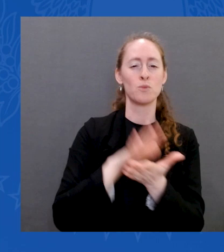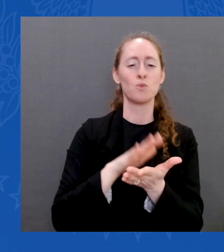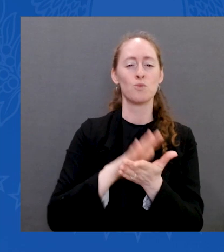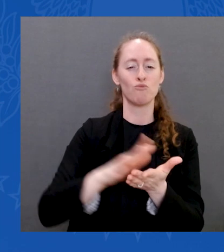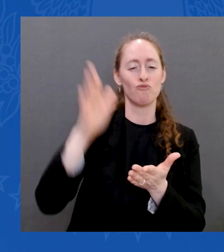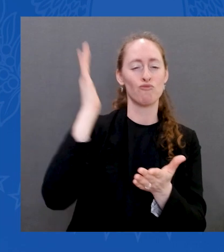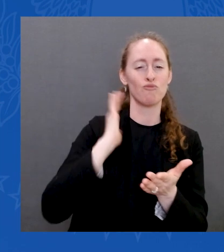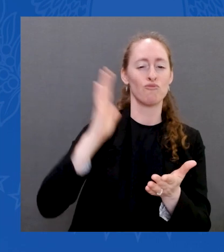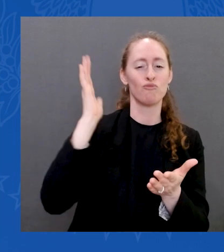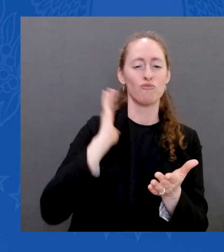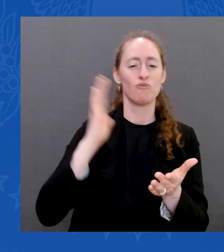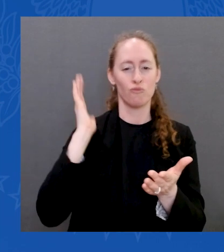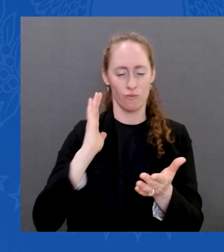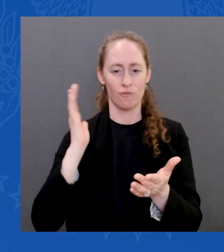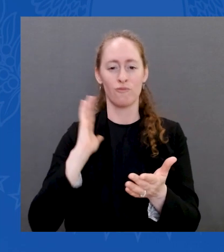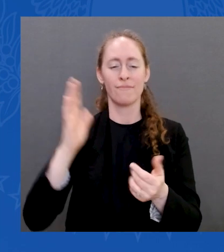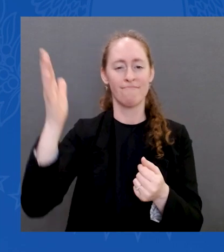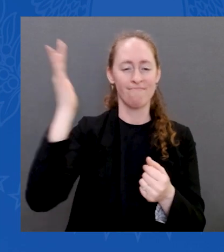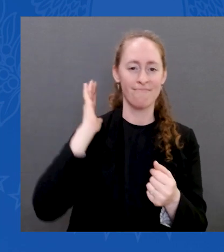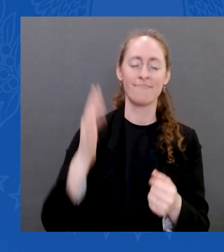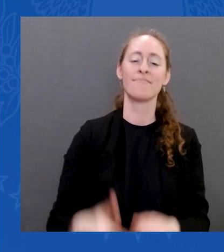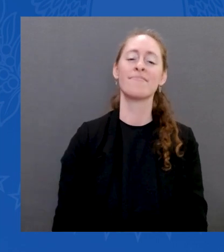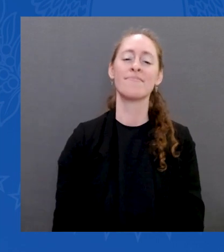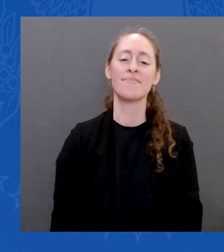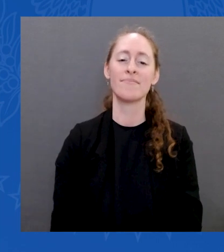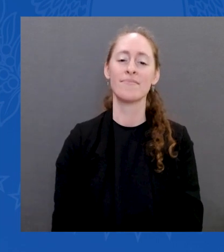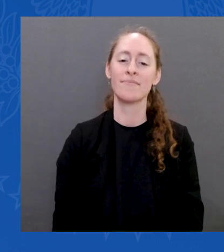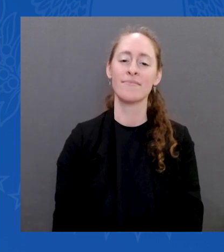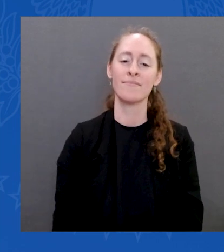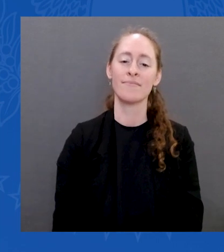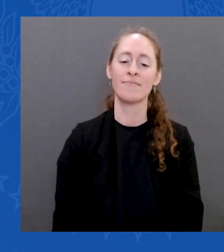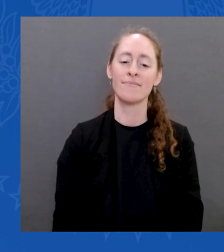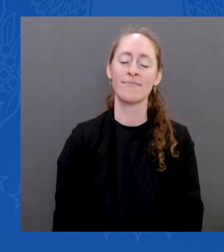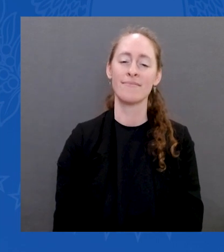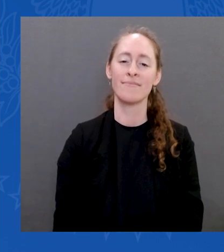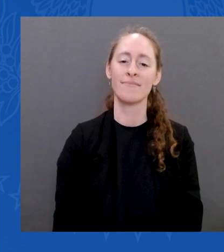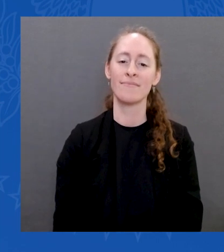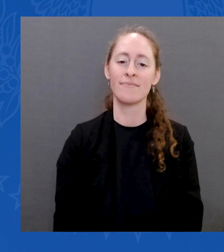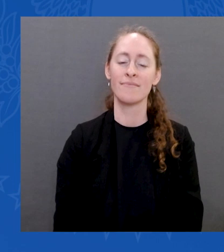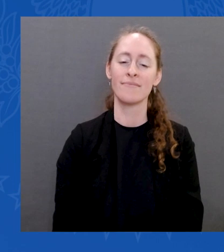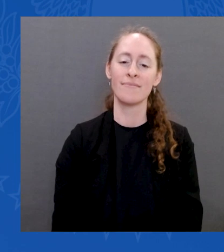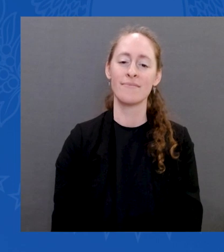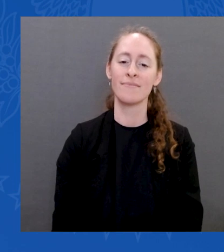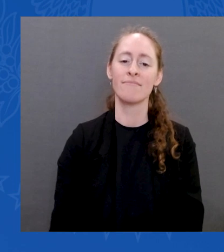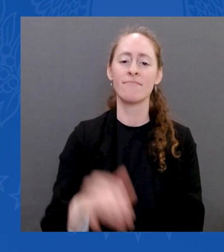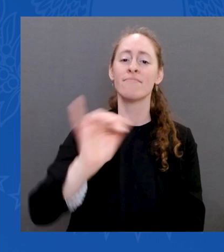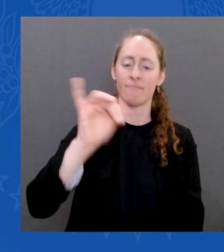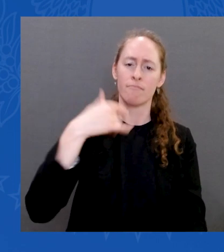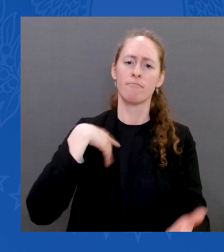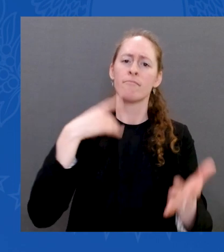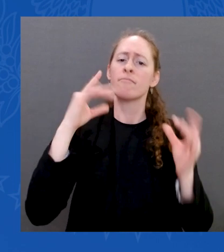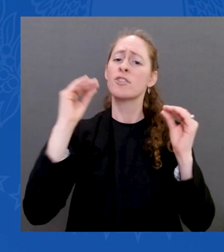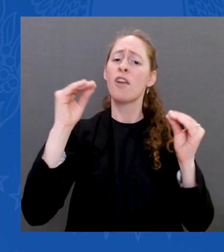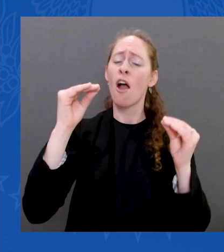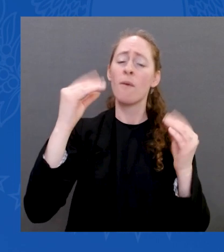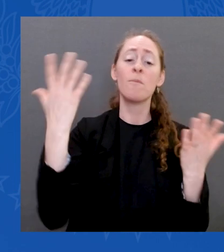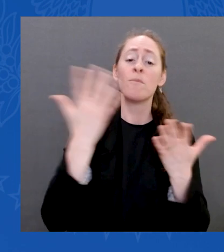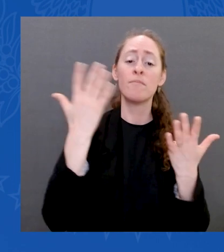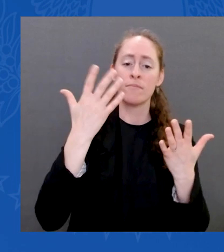And I taught to get -- to get money when I was at Syracuse Law School. To get through law school, I was a substitute teacher.